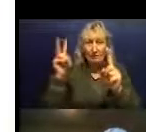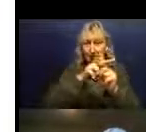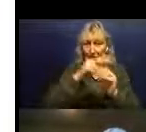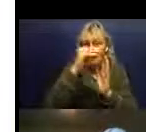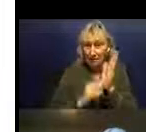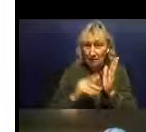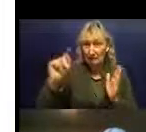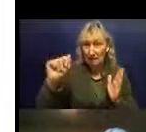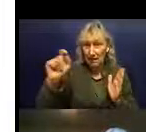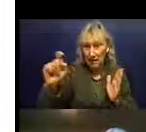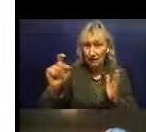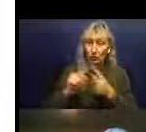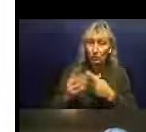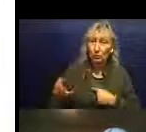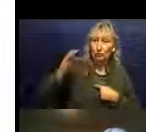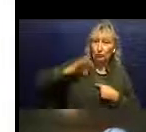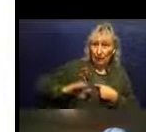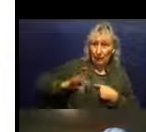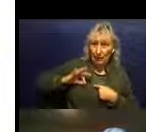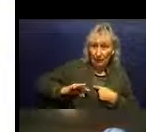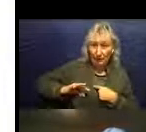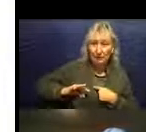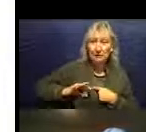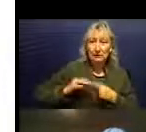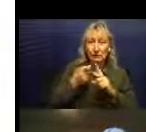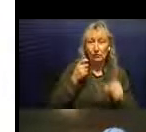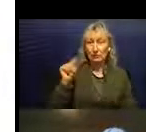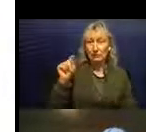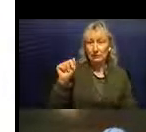And this is from lifted right from Section 2.3. but the overview and purpose of this, as I mentioned when we started off we are seeking to increase assistance for Oregonians to file their taxes.